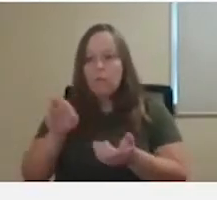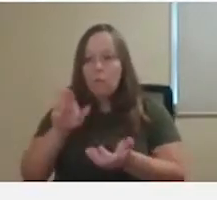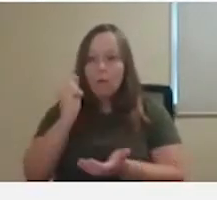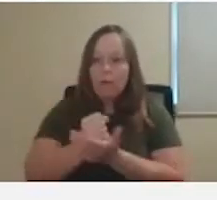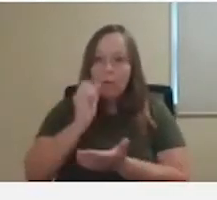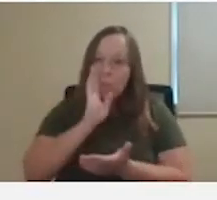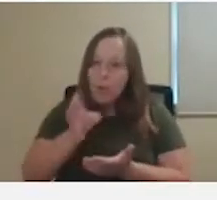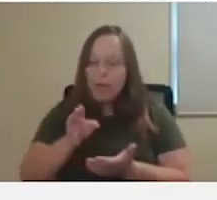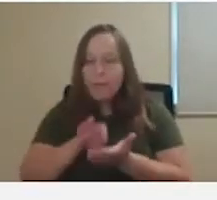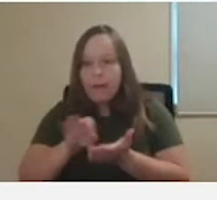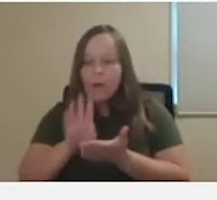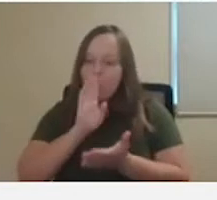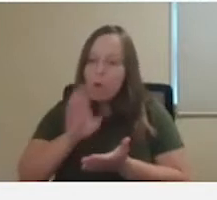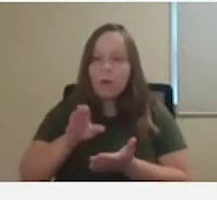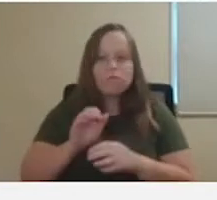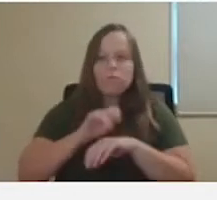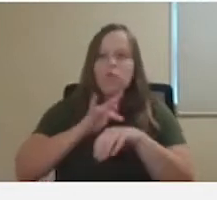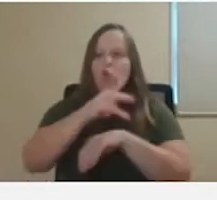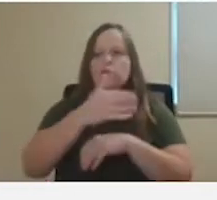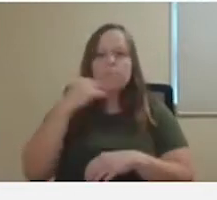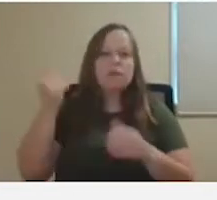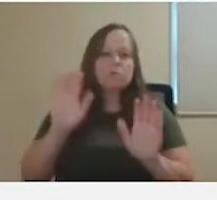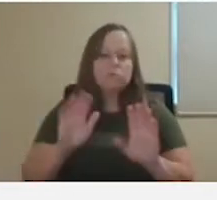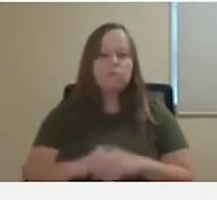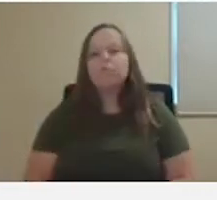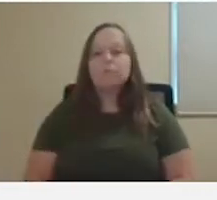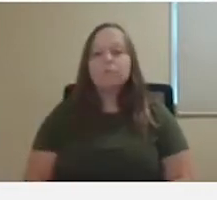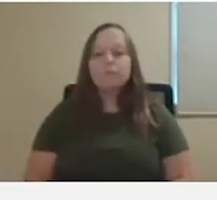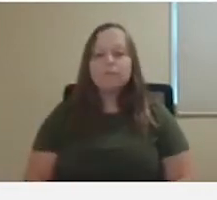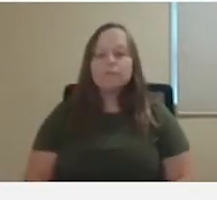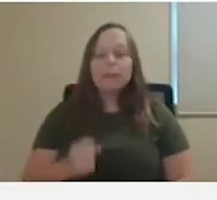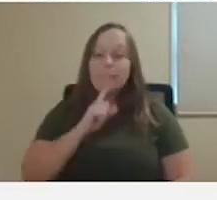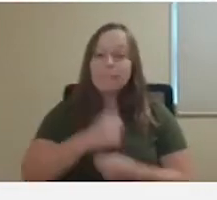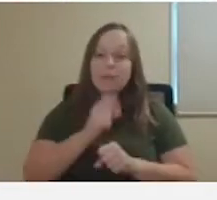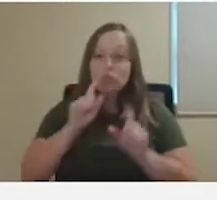And make sure that the return envelope has the correct postage.